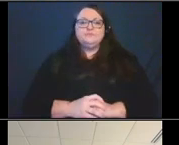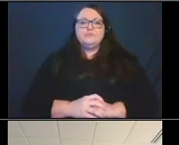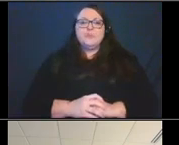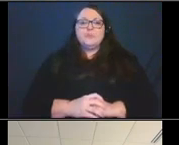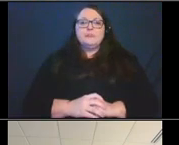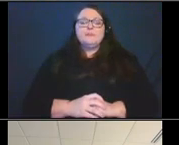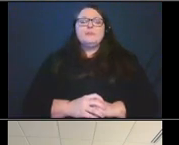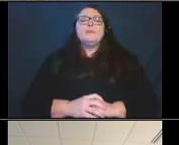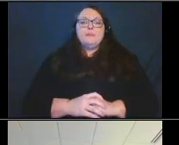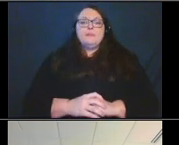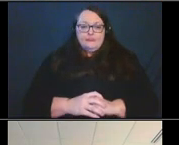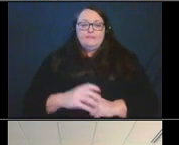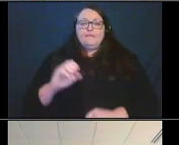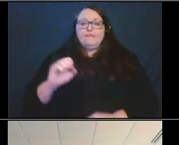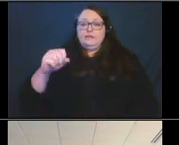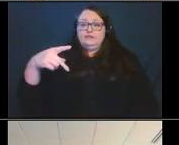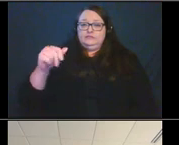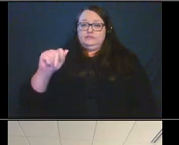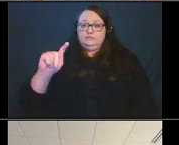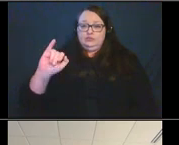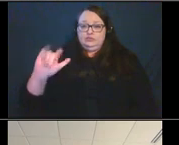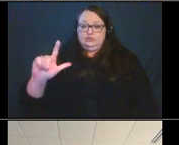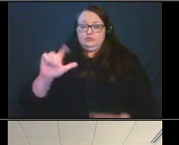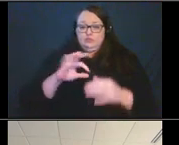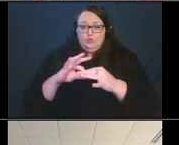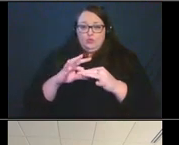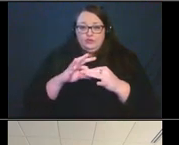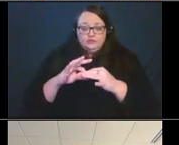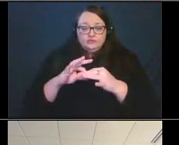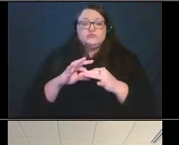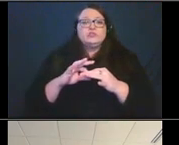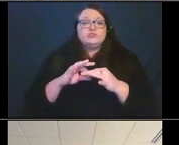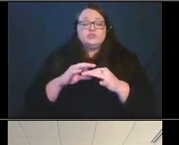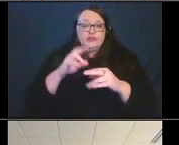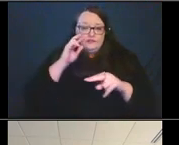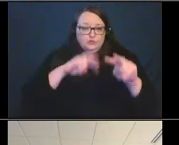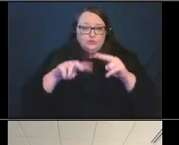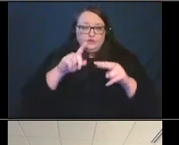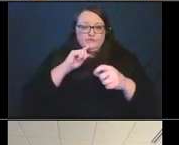look at spatial correlations and relationships related to very localized factors, such as urban